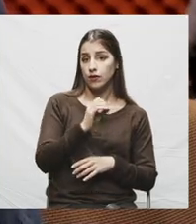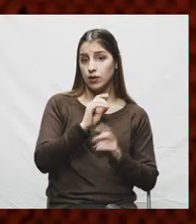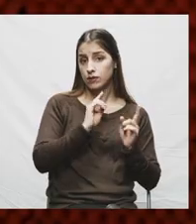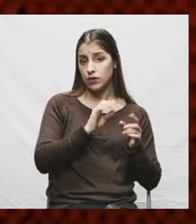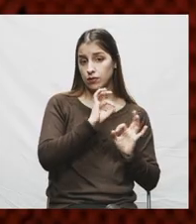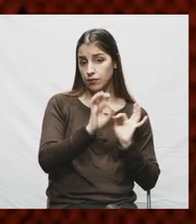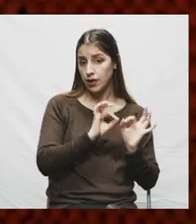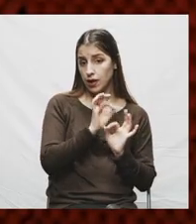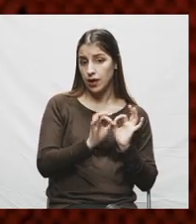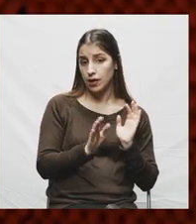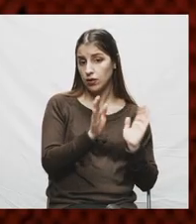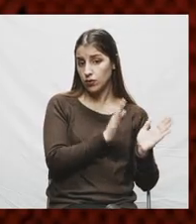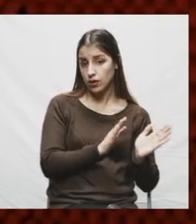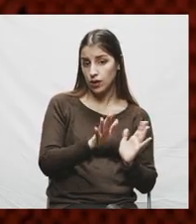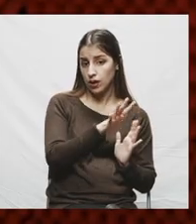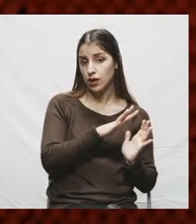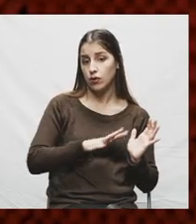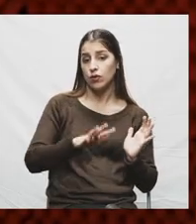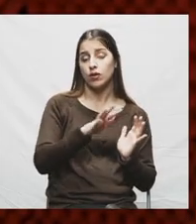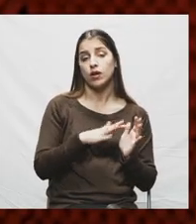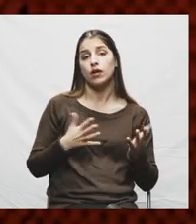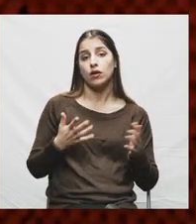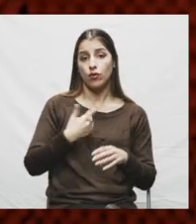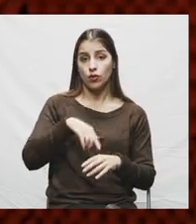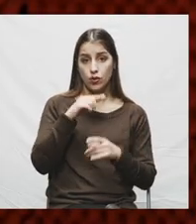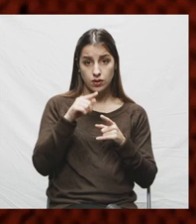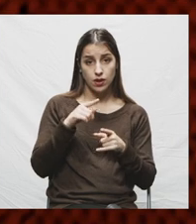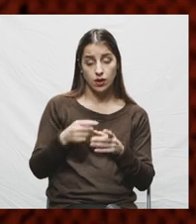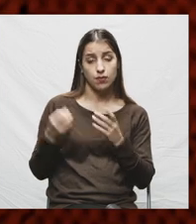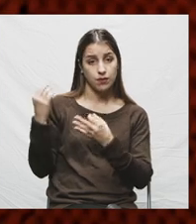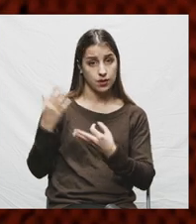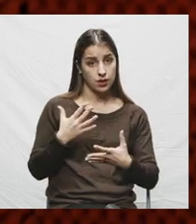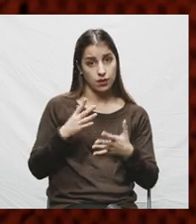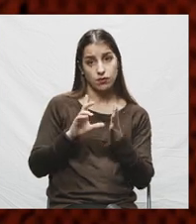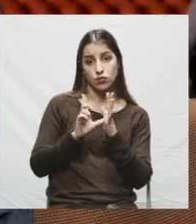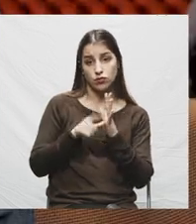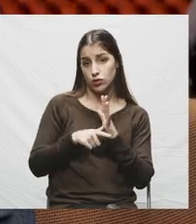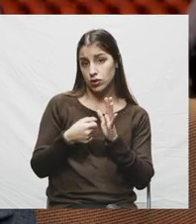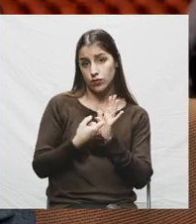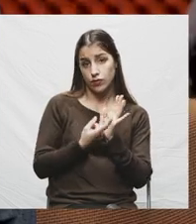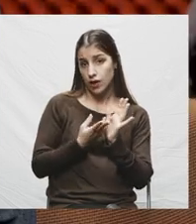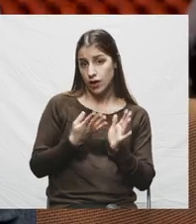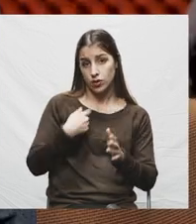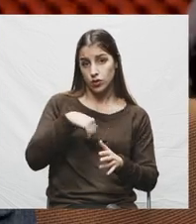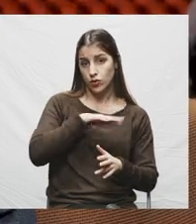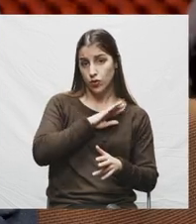Preparing the field. Thus, we presented several works at Bienal Universitária de Coimbra